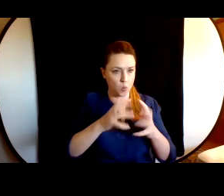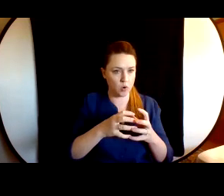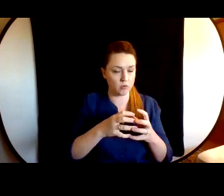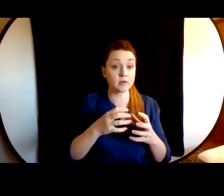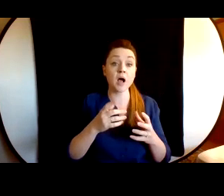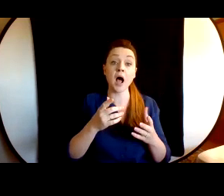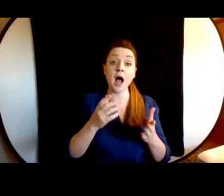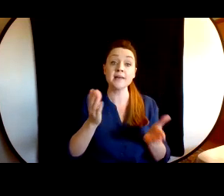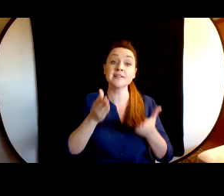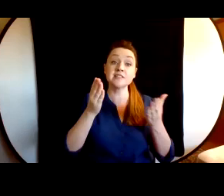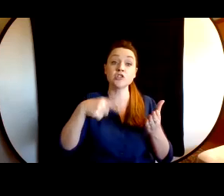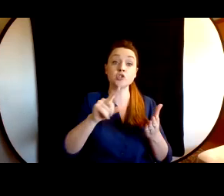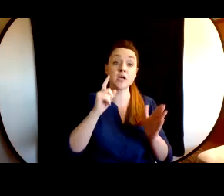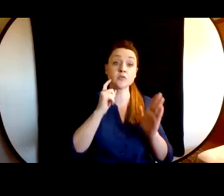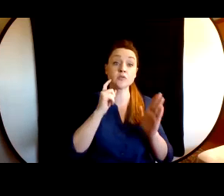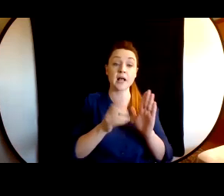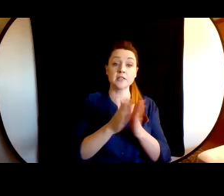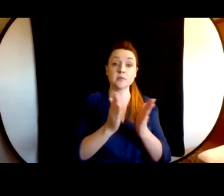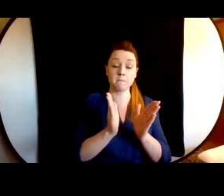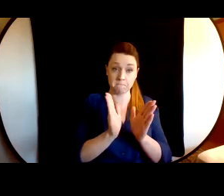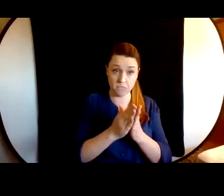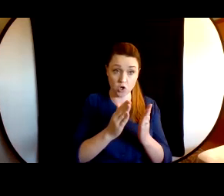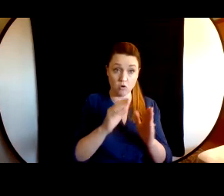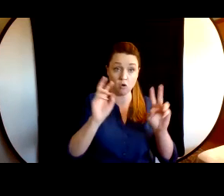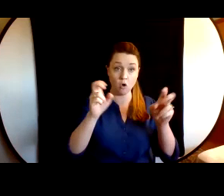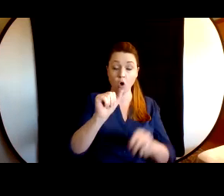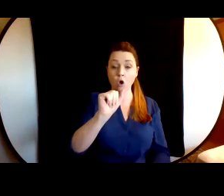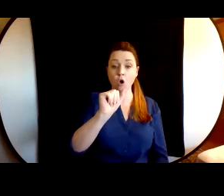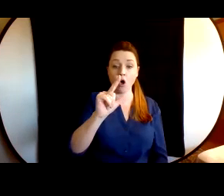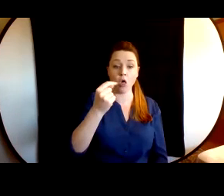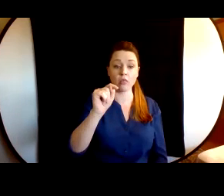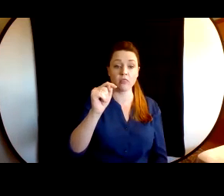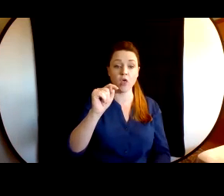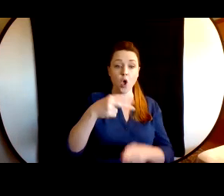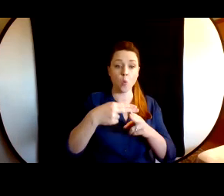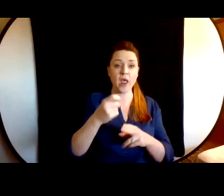"All the Weight of our Dreams" and that was written and put together by the autism women